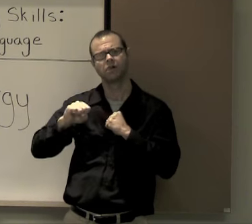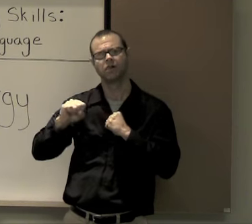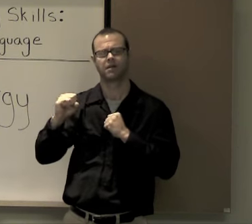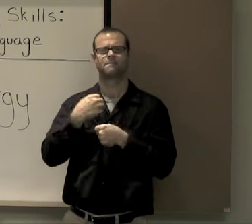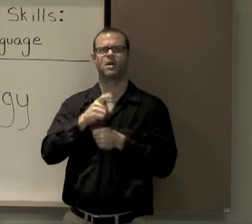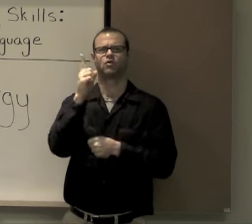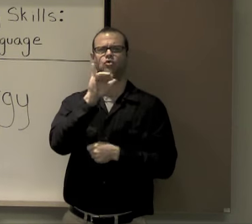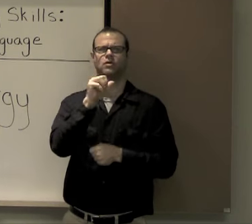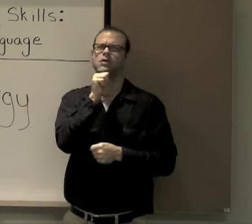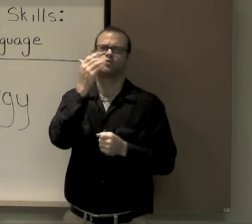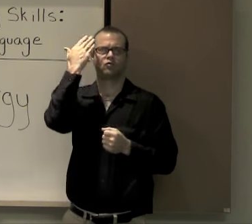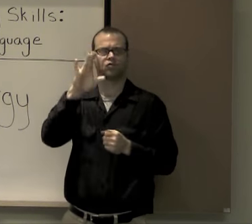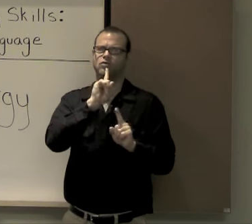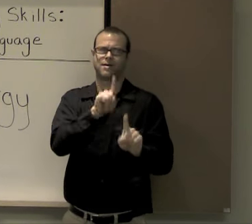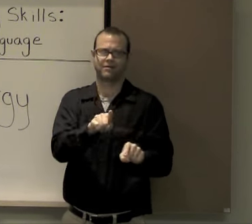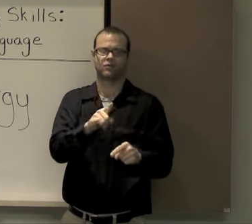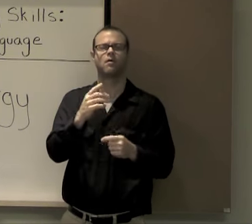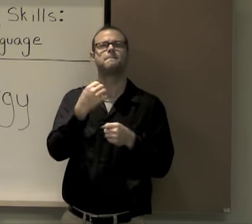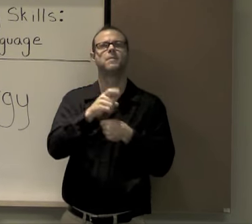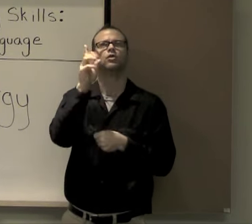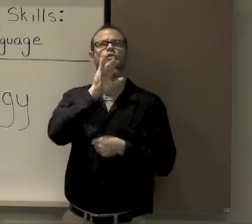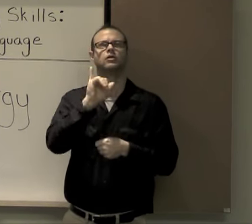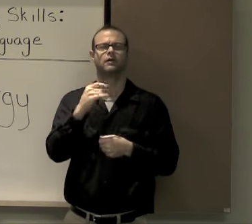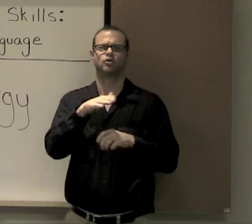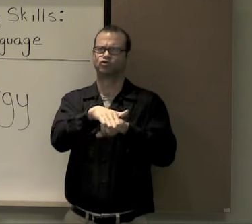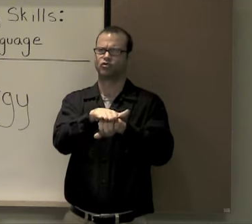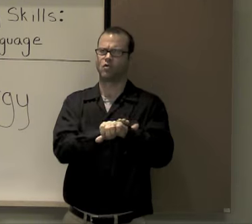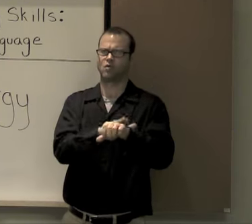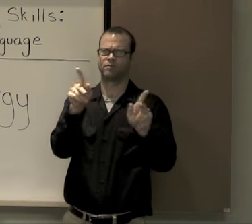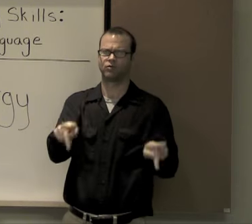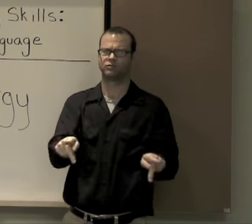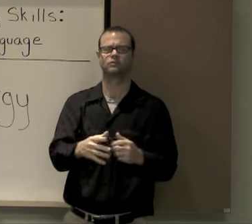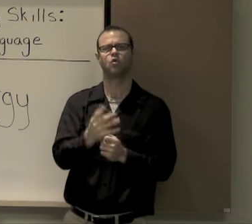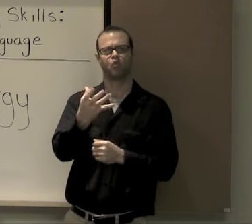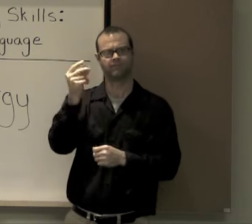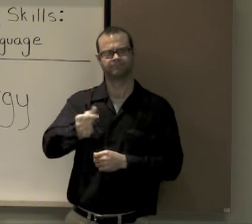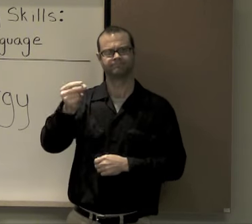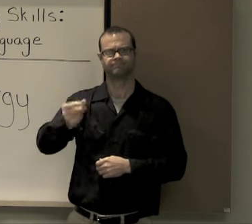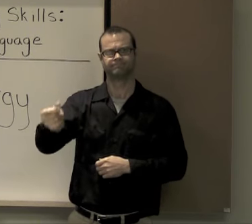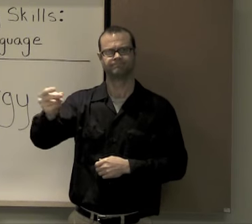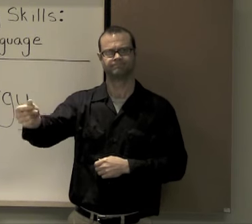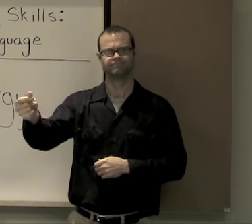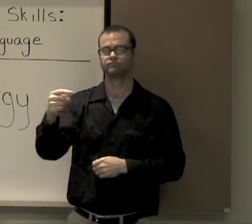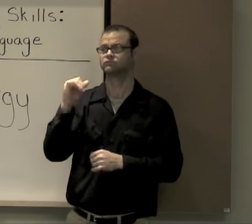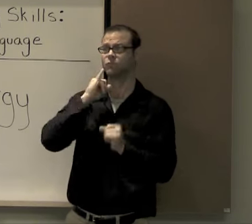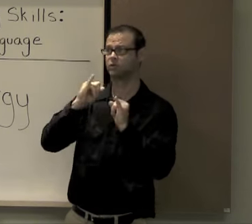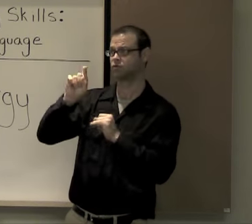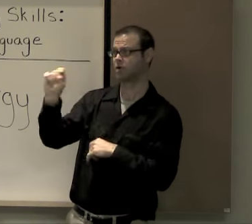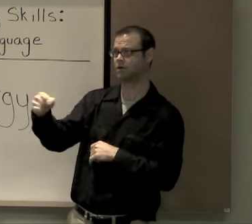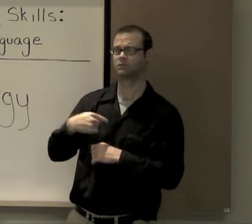slightly. This will demonstrate more energy and motivation in your responses. When the interviewer is speaking lean back into normal and straight position. Number 4 facial expressions: When you're sitting with the interviewer it is good to show interest and motivation in what they are saying as well as demonstrating that you are a pleasant person. During the interview you should be smiling often as appropriate when you're speaking you can be more serious with your facial expressions. Pleasant facial expressions will show other